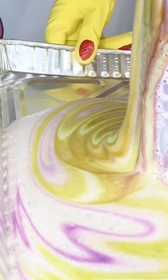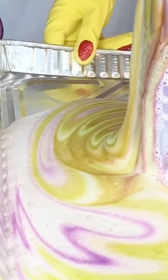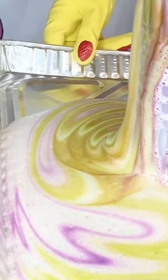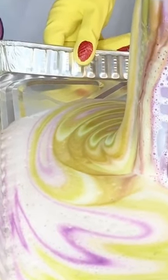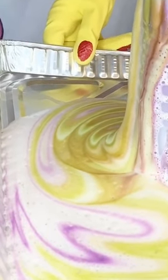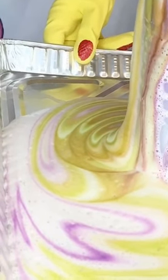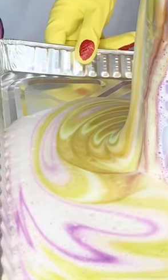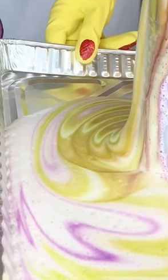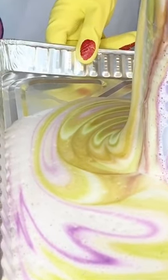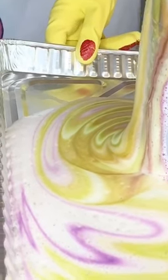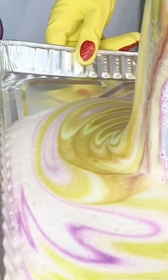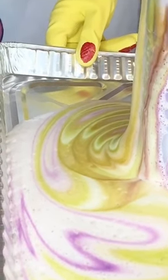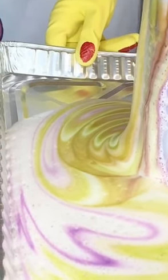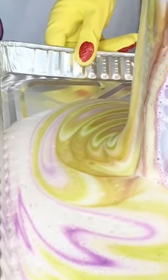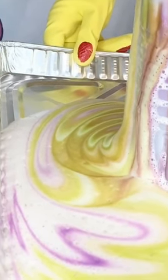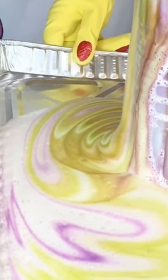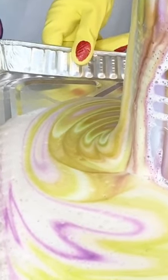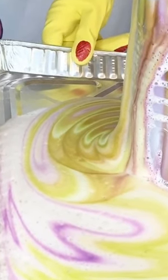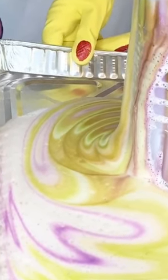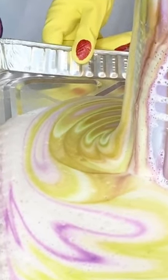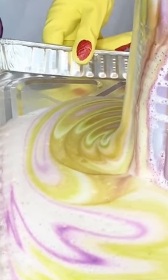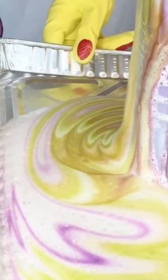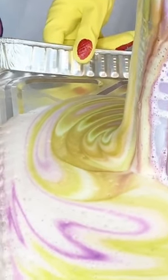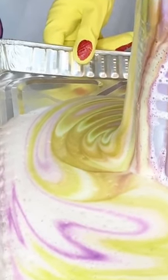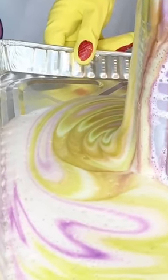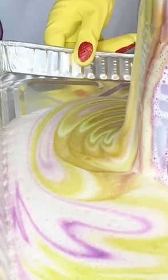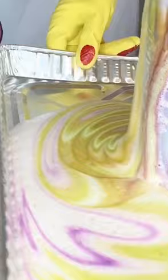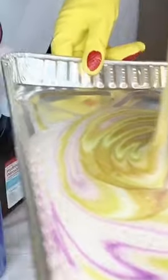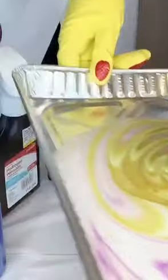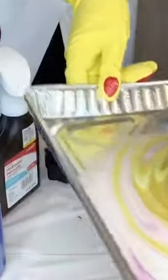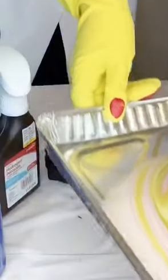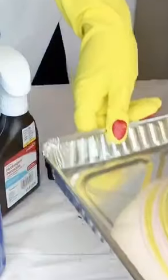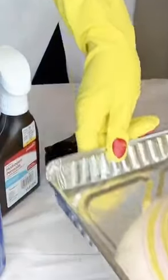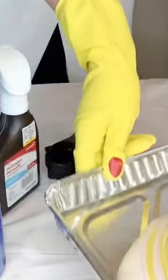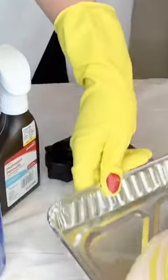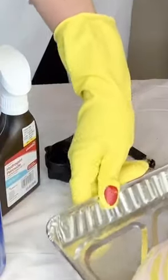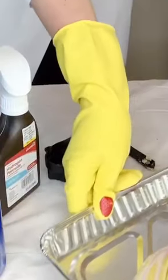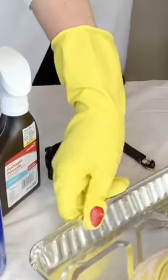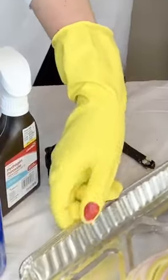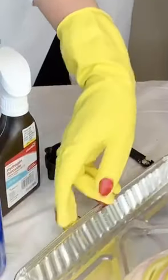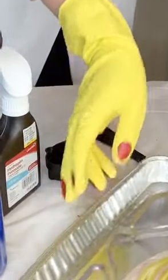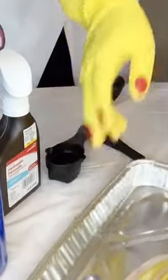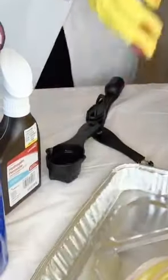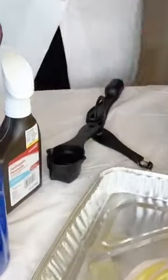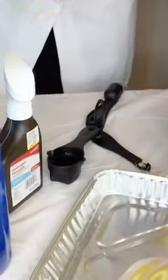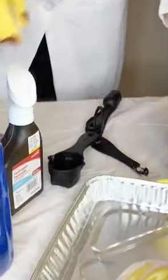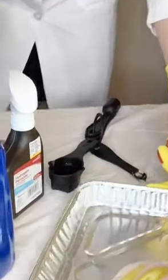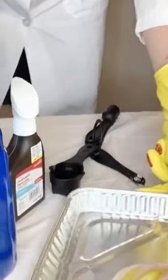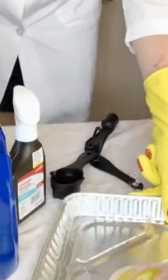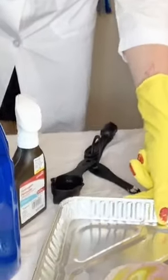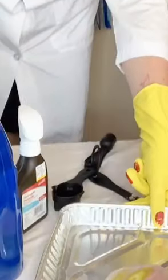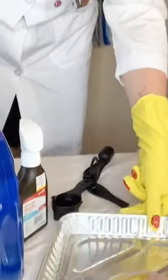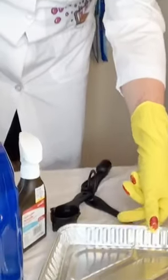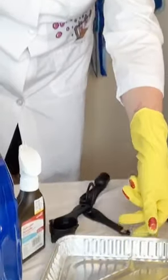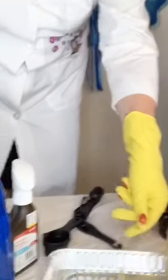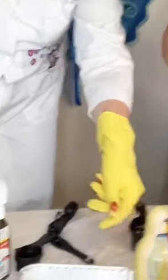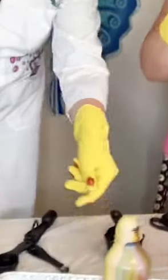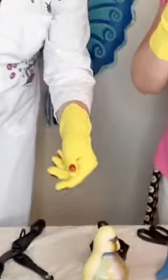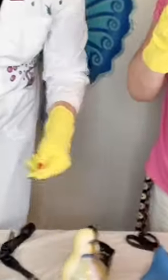and yeast! And dish soap. BARB: Cool! CALI: Very fun! Okay so there is